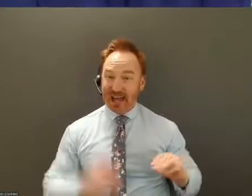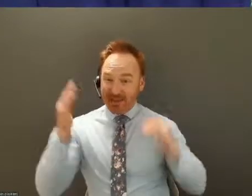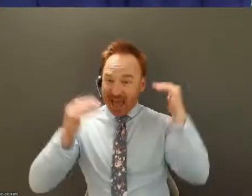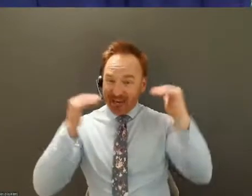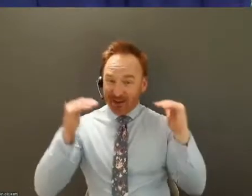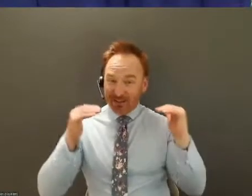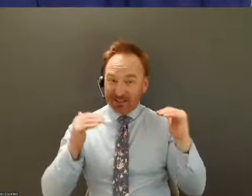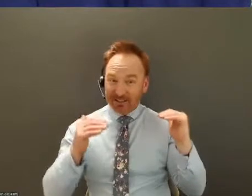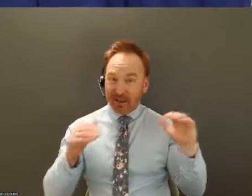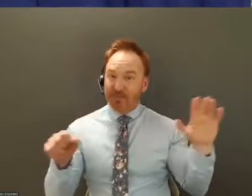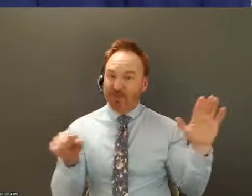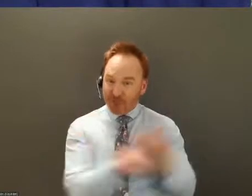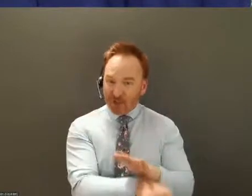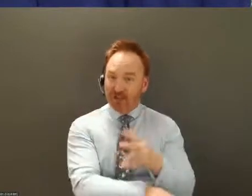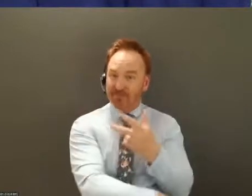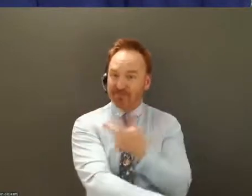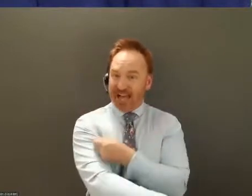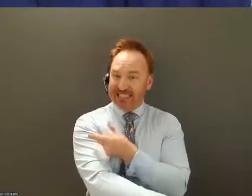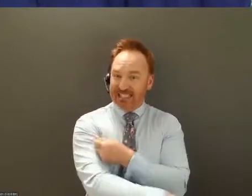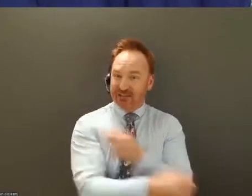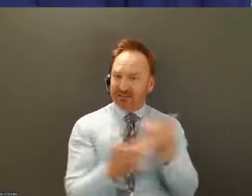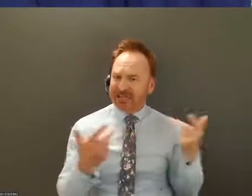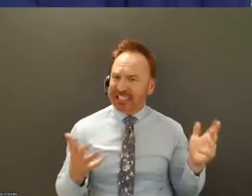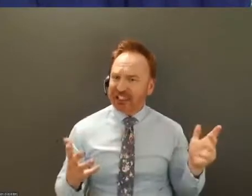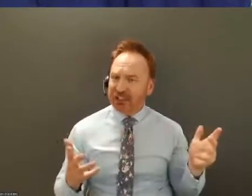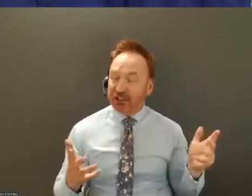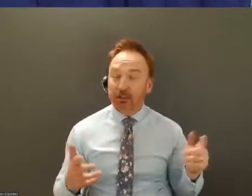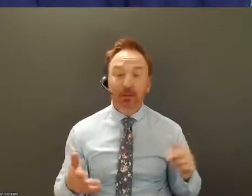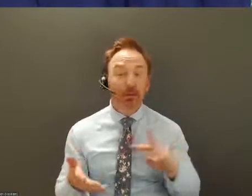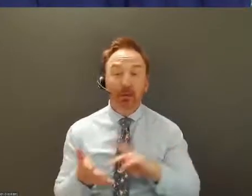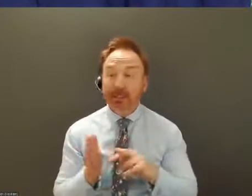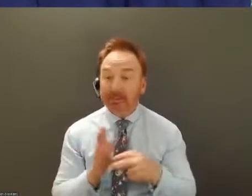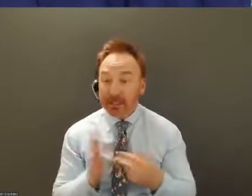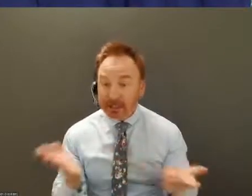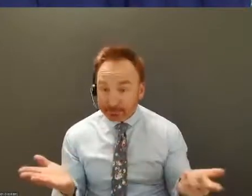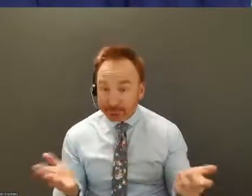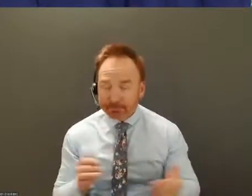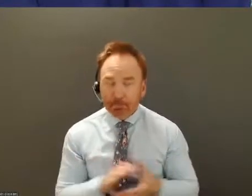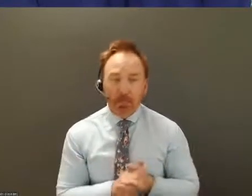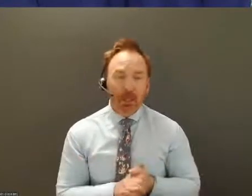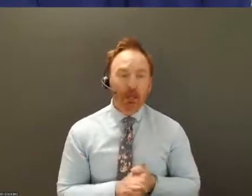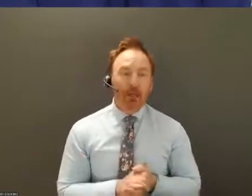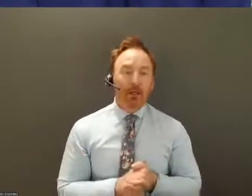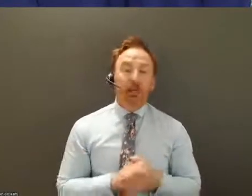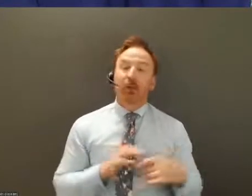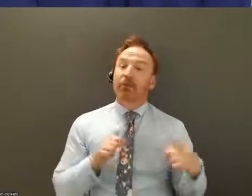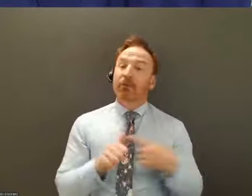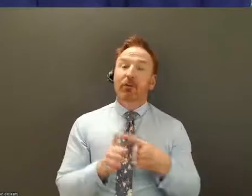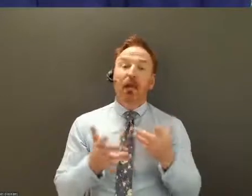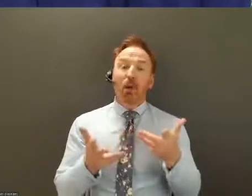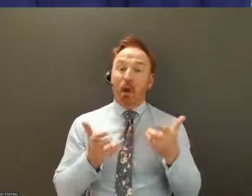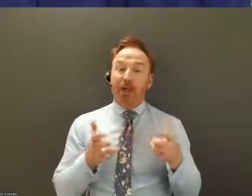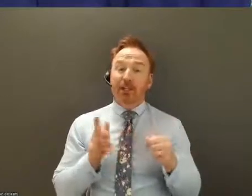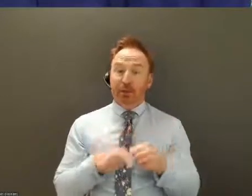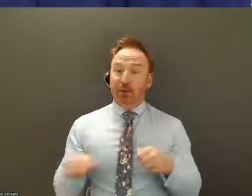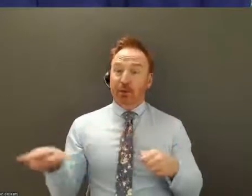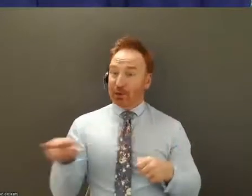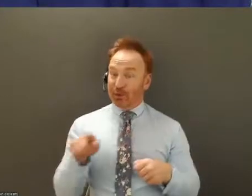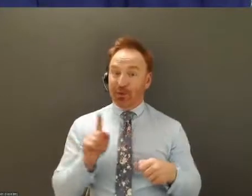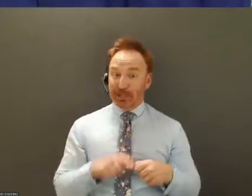stable. And terms of vaccine status 122